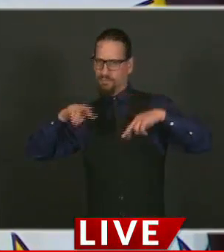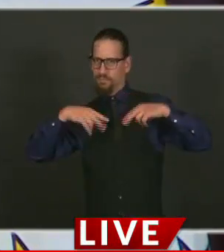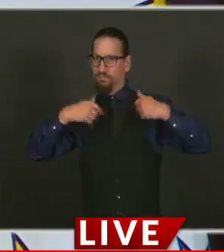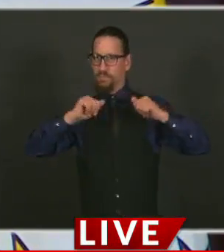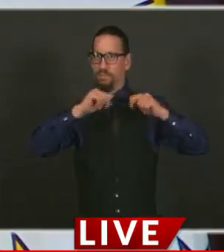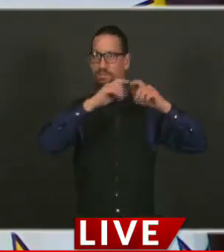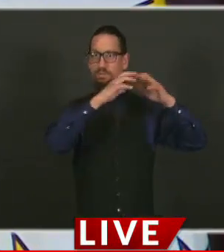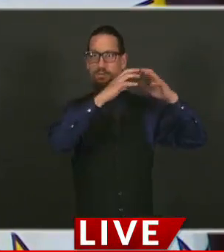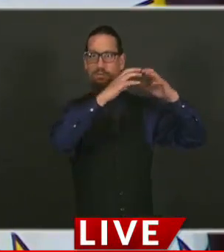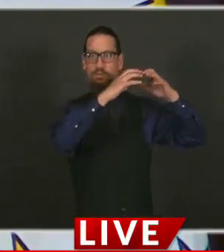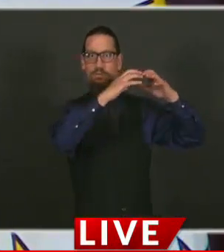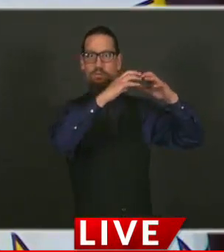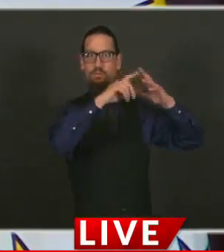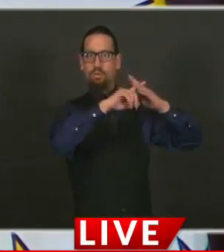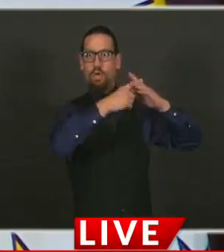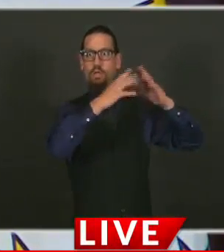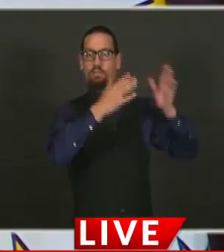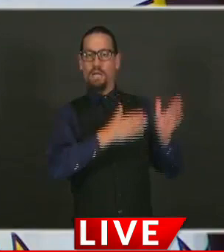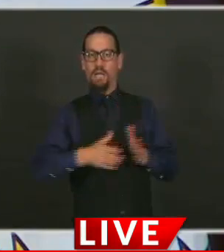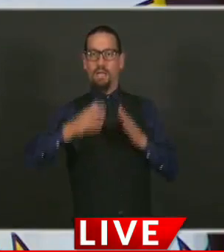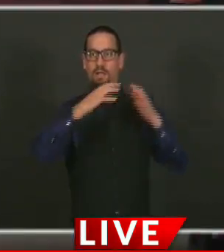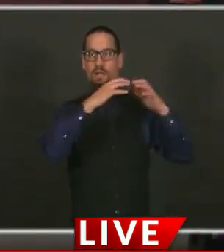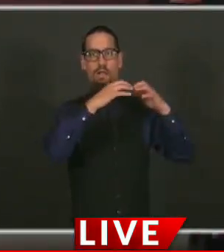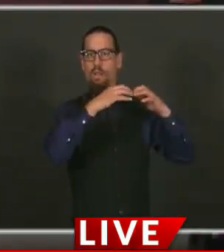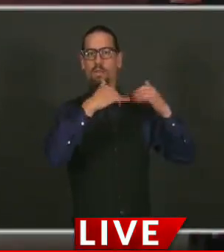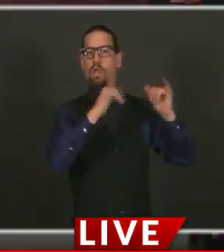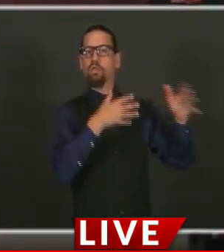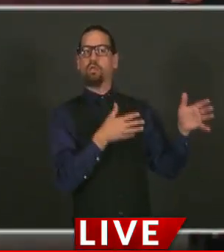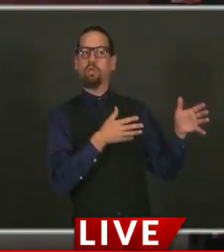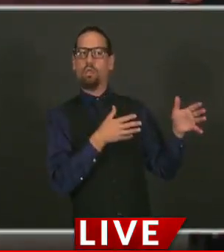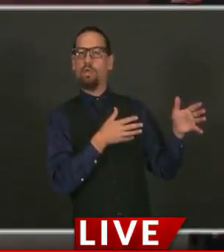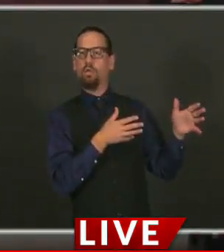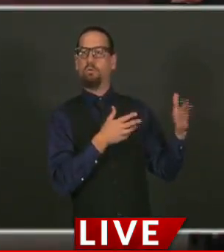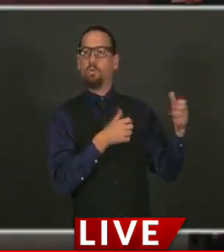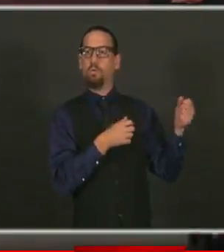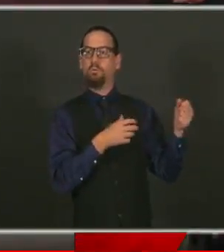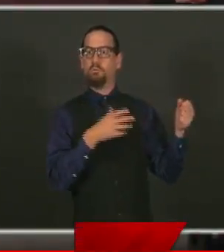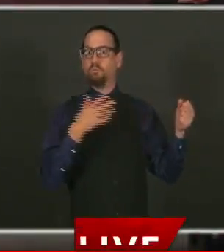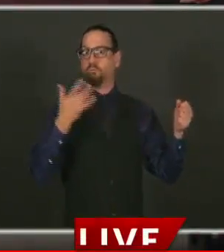TO TAKE IT DOWN. THE WORK HAS NOT STARTED YET.